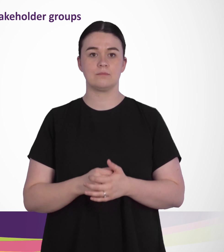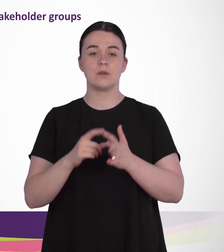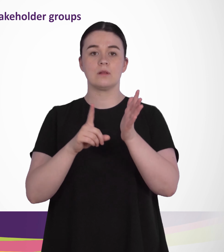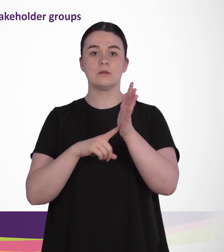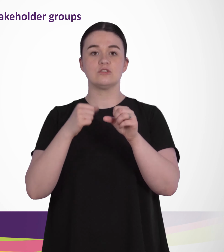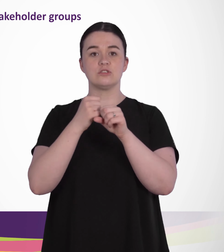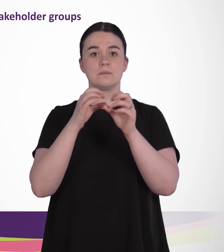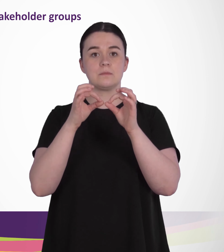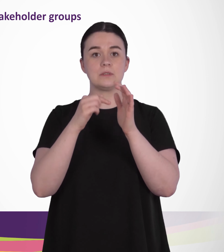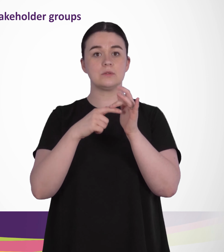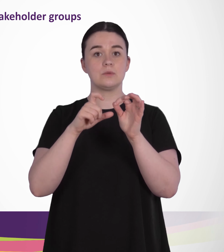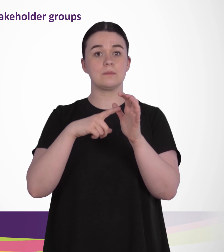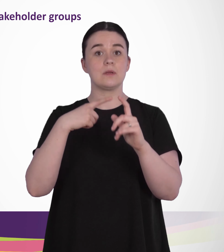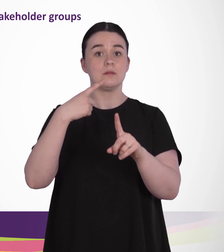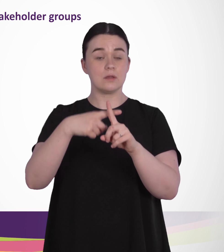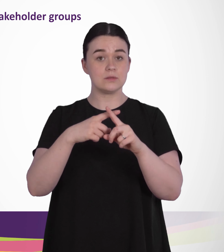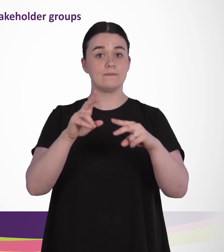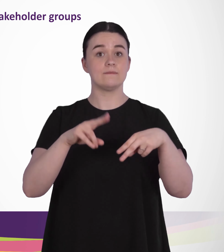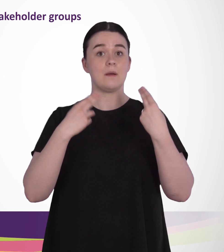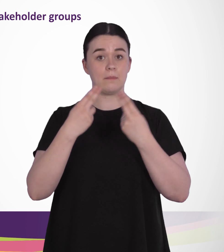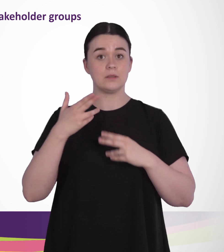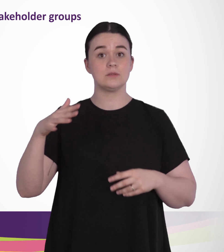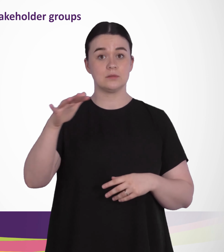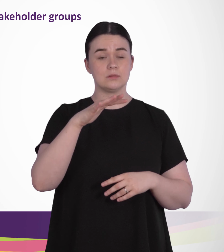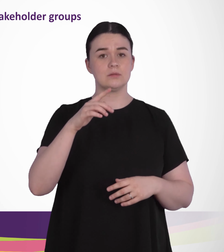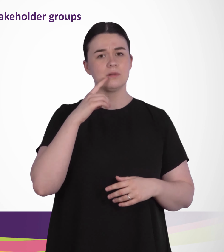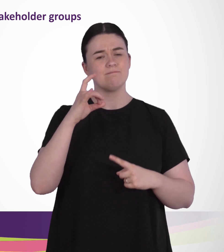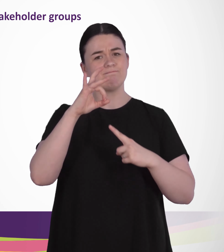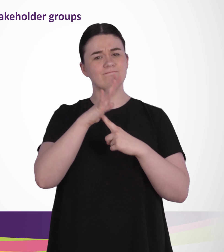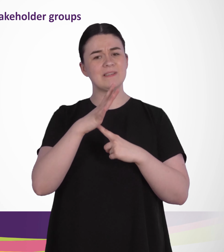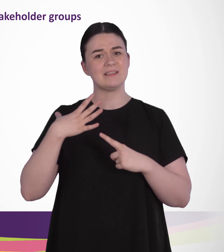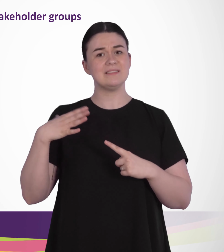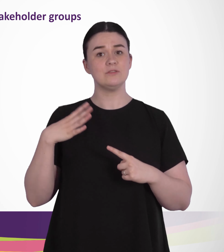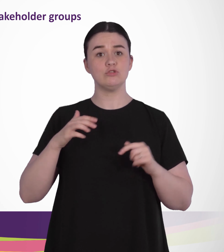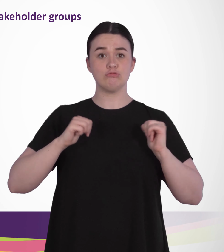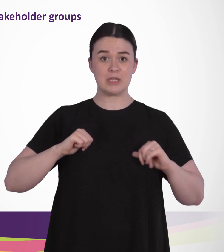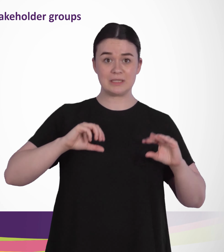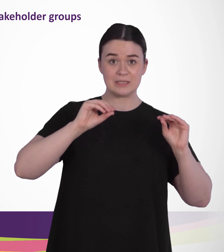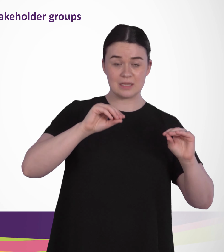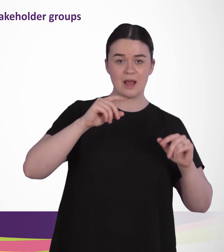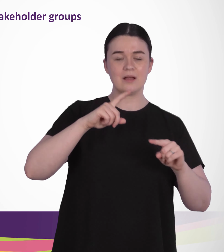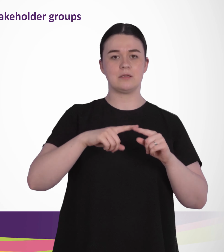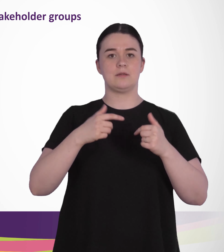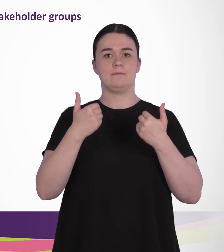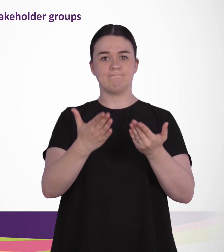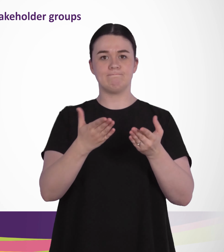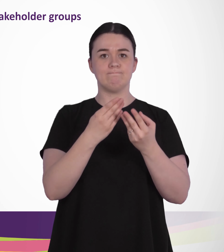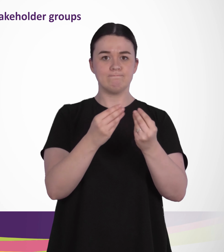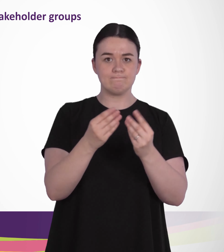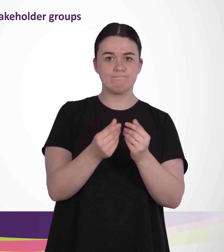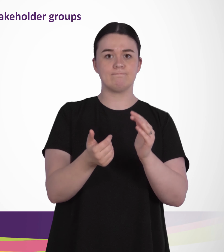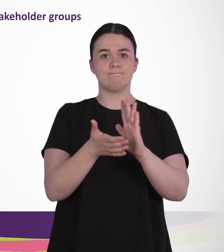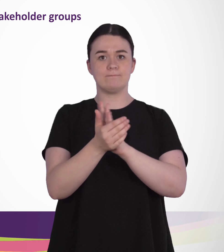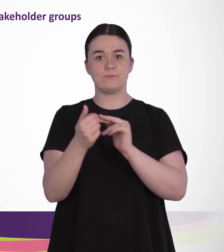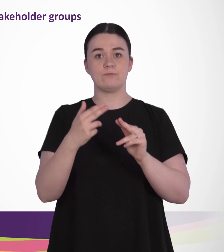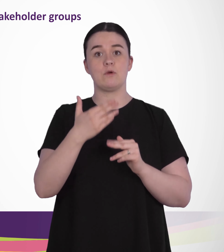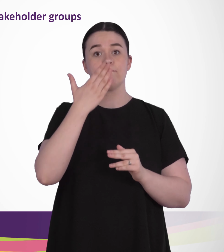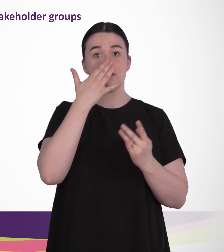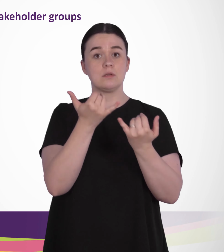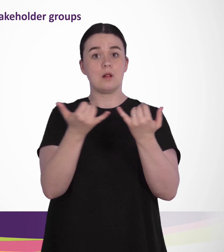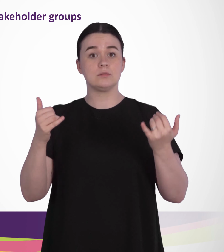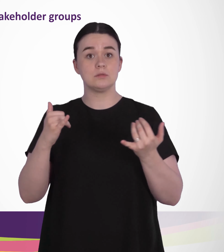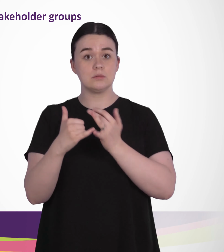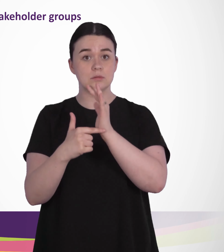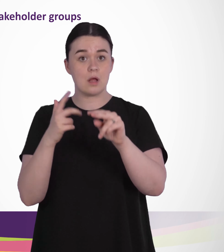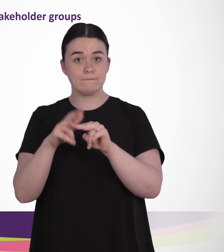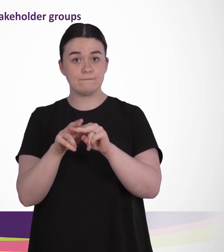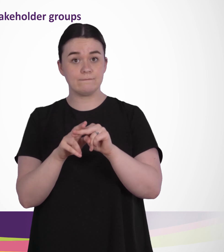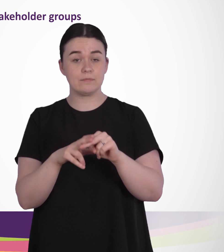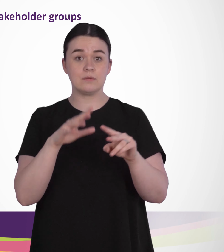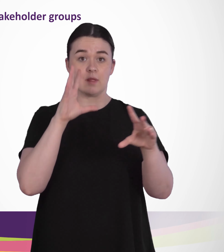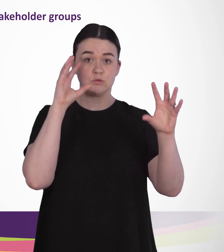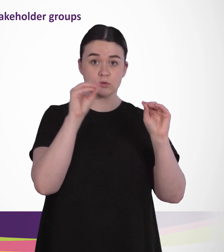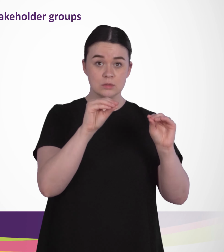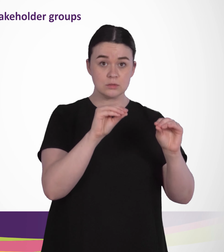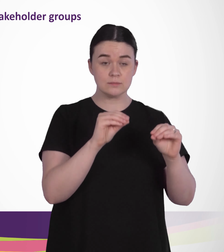LGBTIQA+ families prioritised training and capacity building for front line staff or educators,